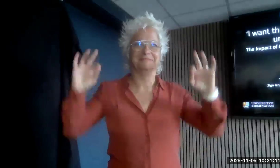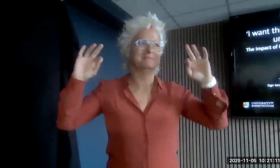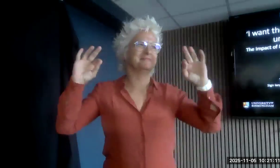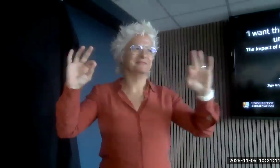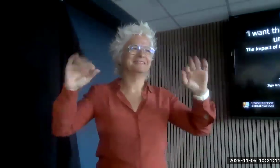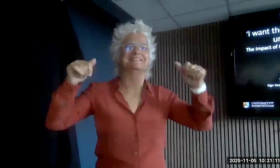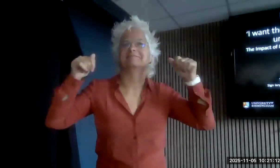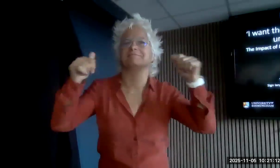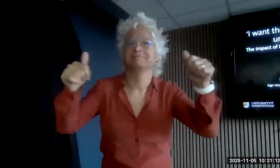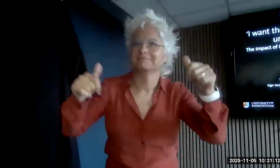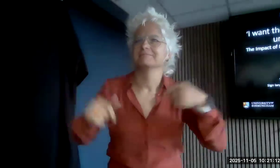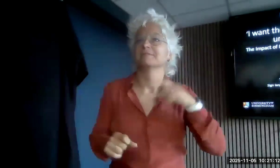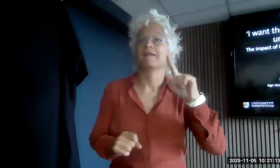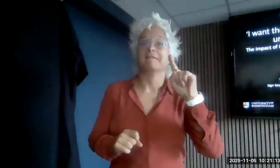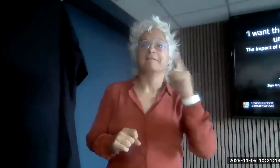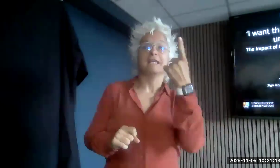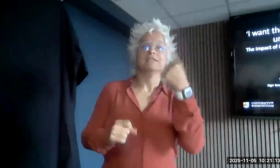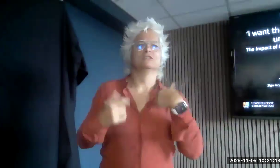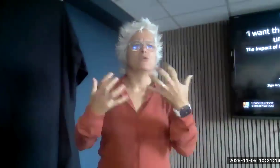I need to be slightly closer I'm told excellent.